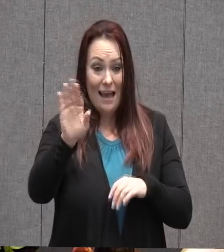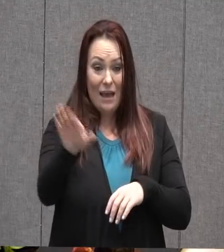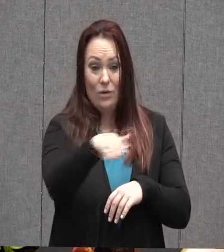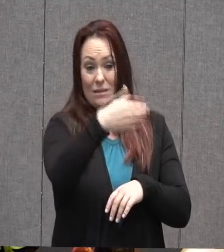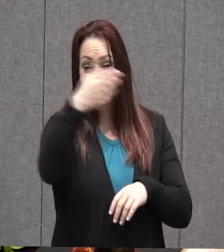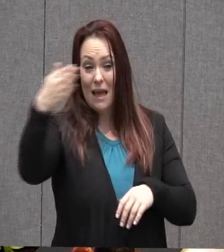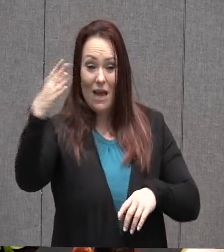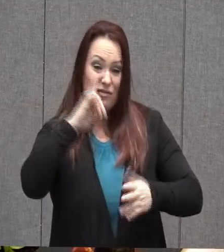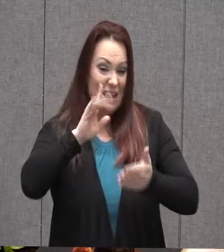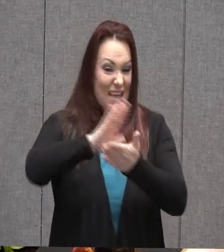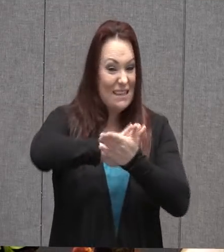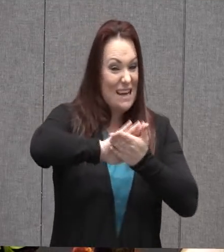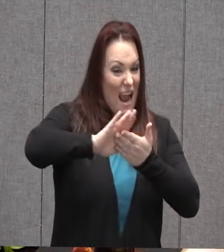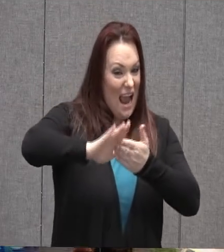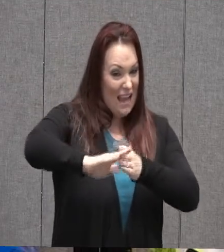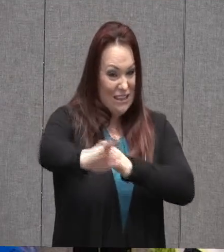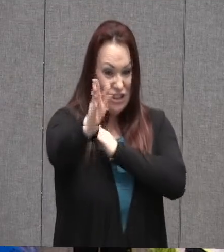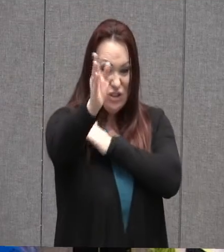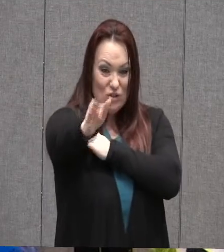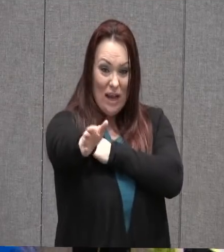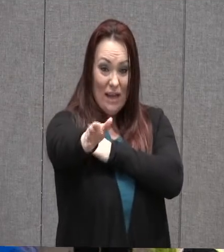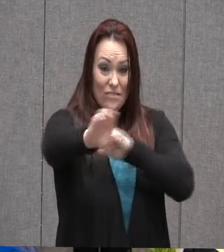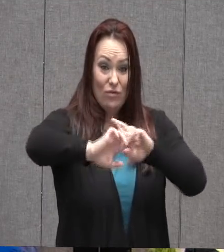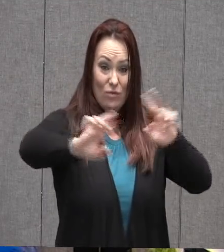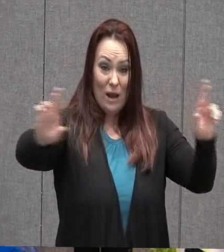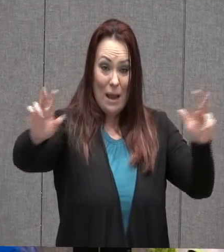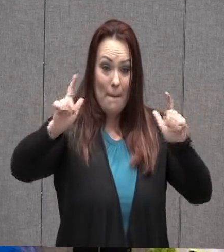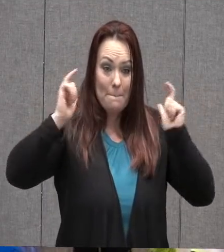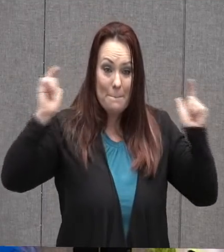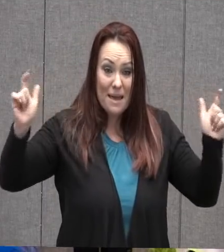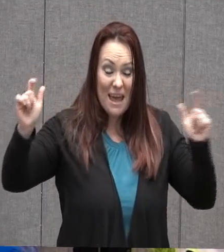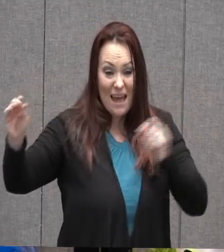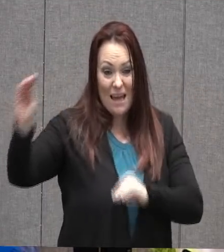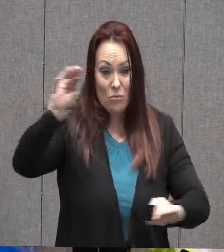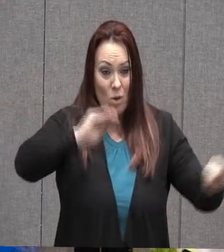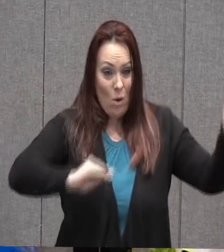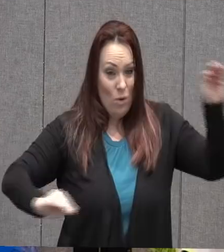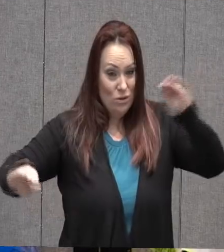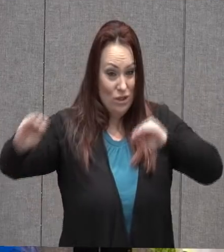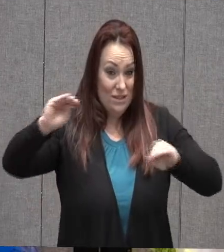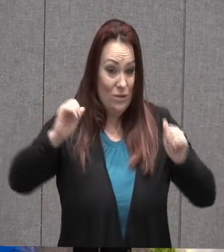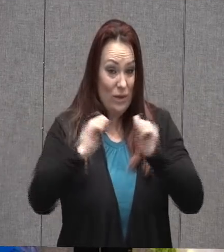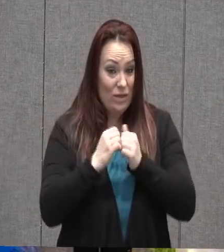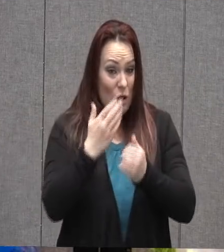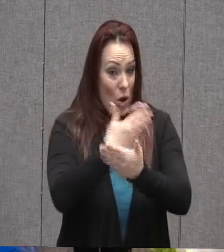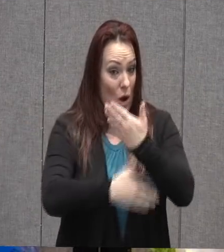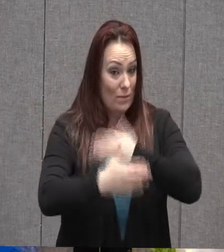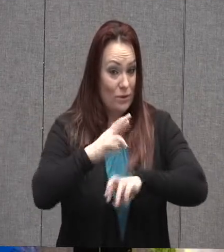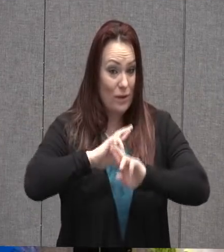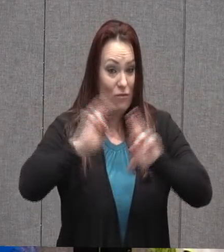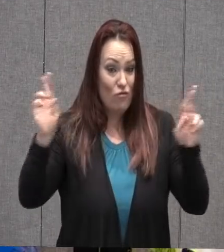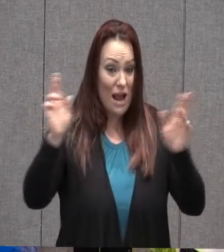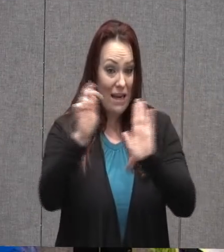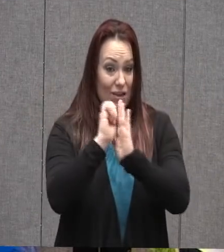a really nice straight arm and make big motions with your arm so that we can get ready to write this word.